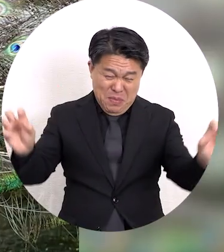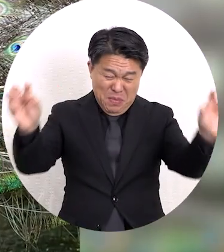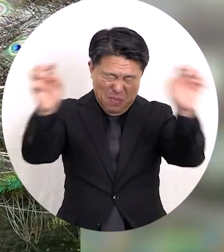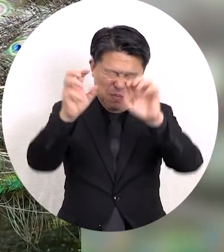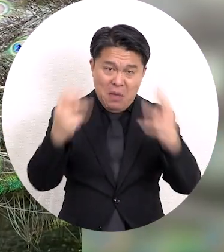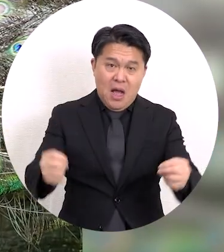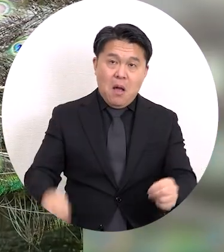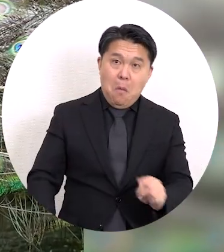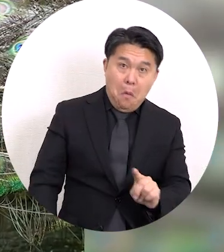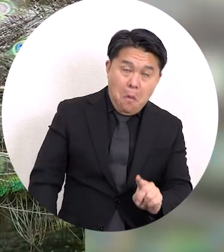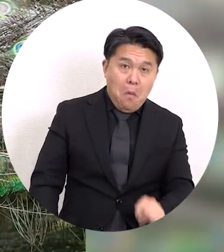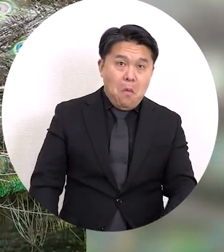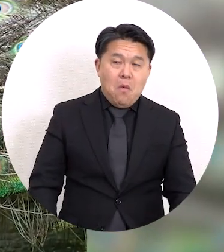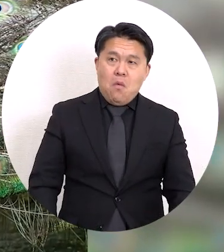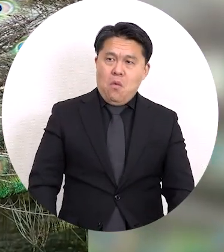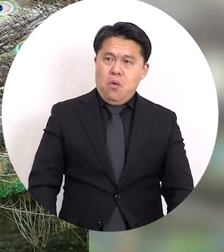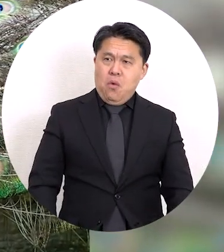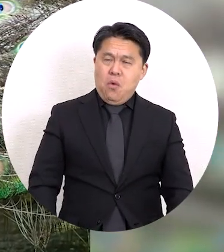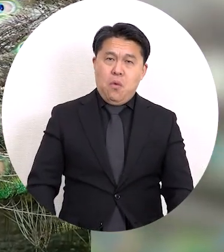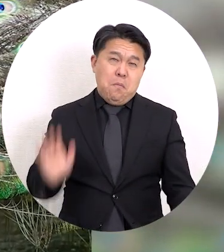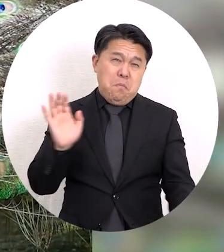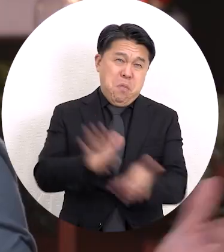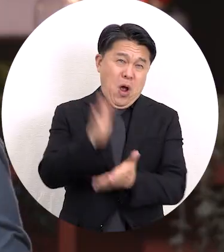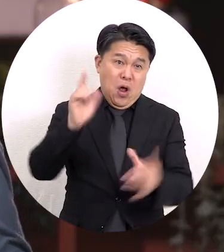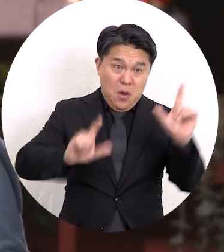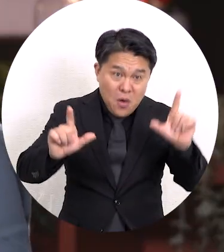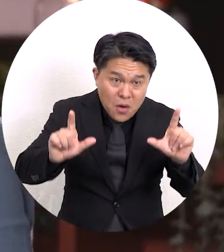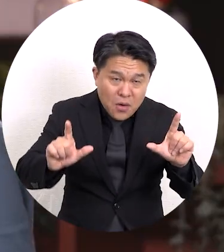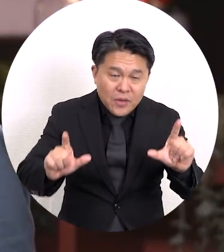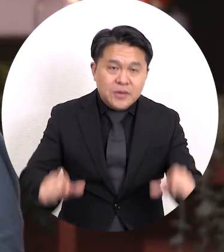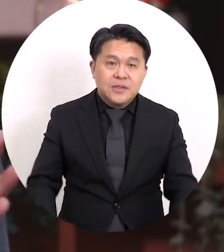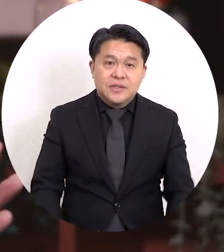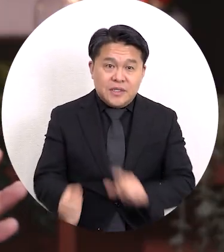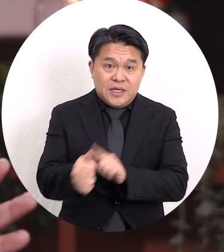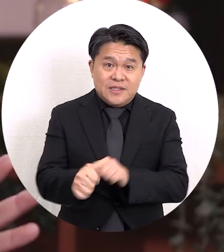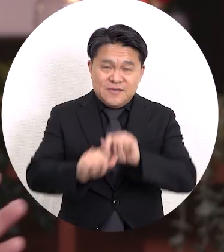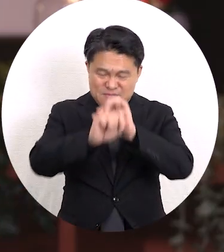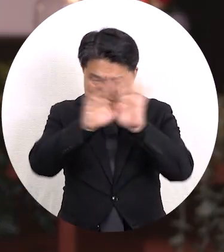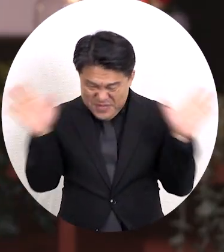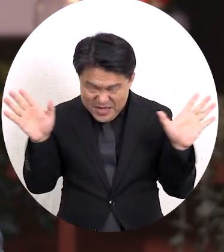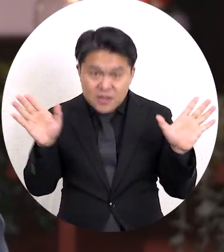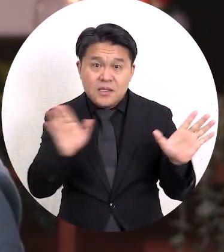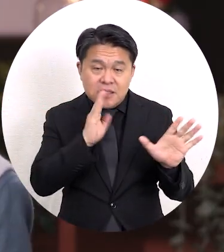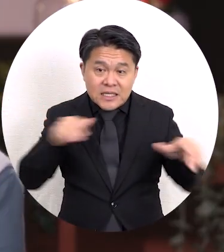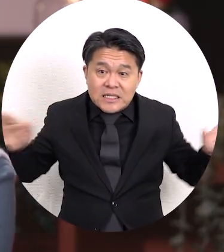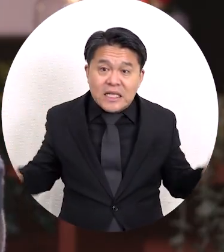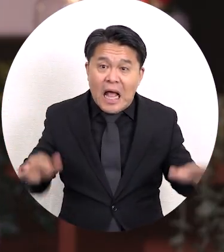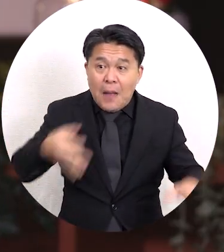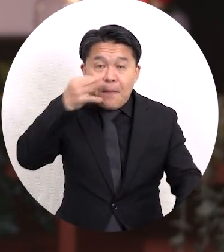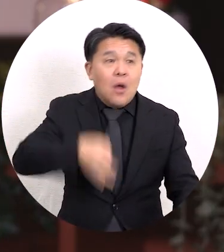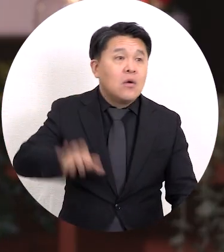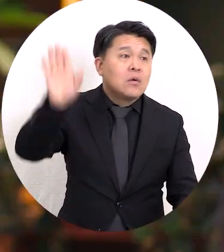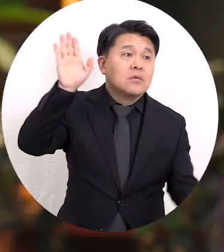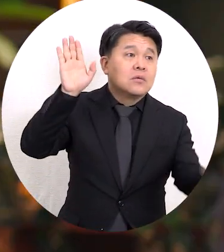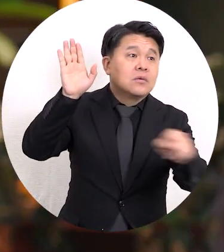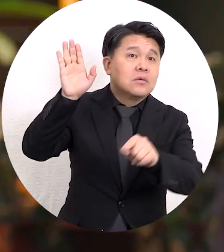these countless "eye-spots" make peacocks look fancy By the way, have you ever seen a male peacock actually fly?